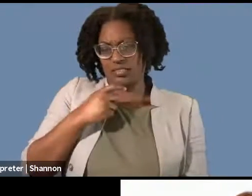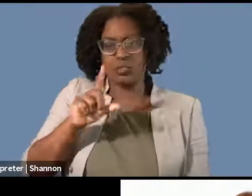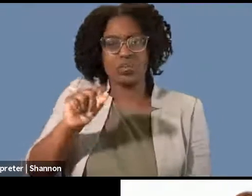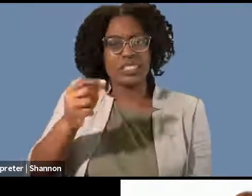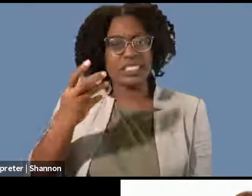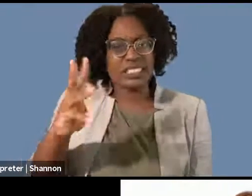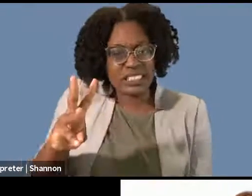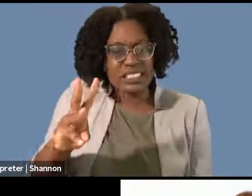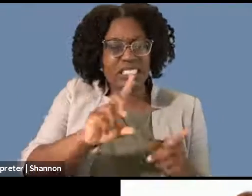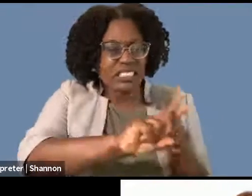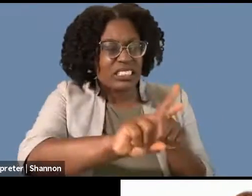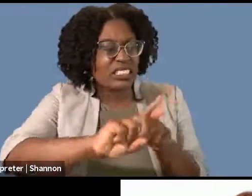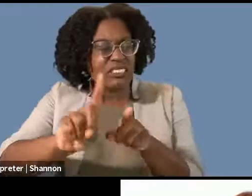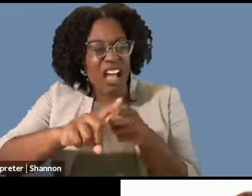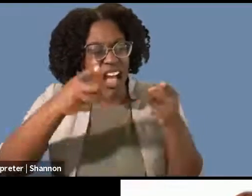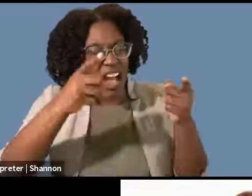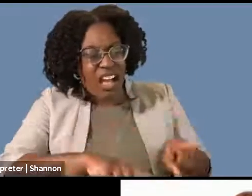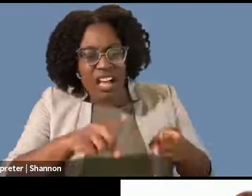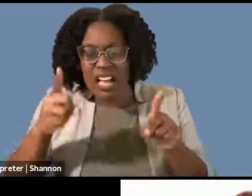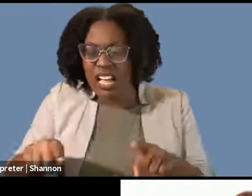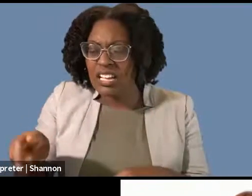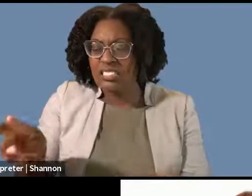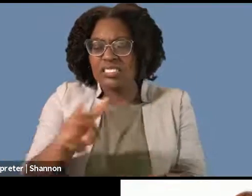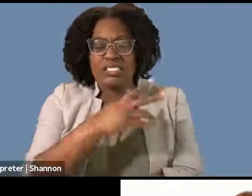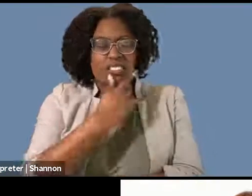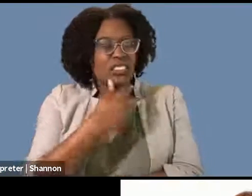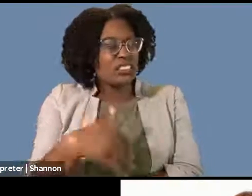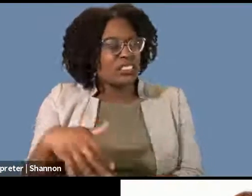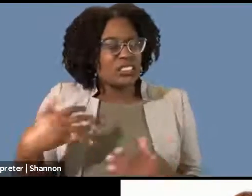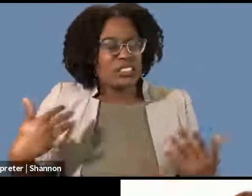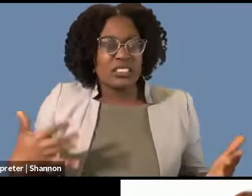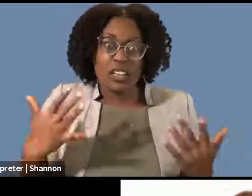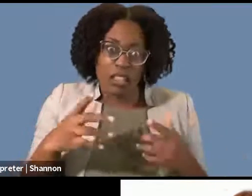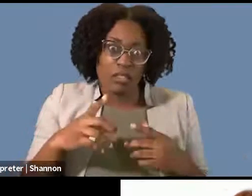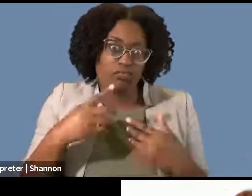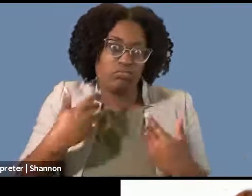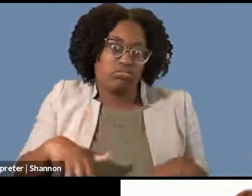protests and so on. I was trying to figure out how do we get to the point where we can bridge